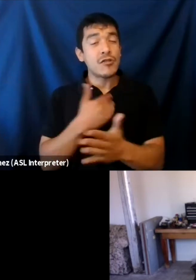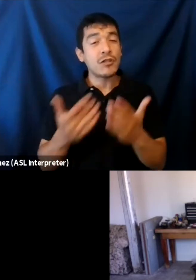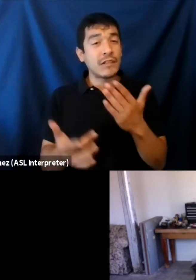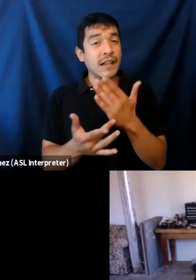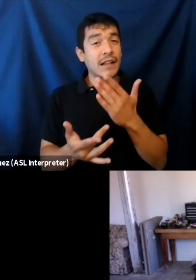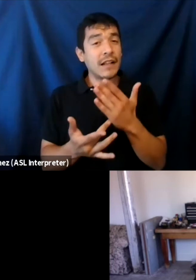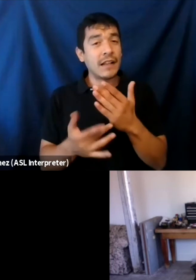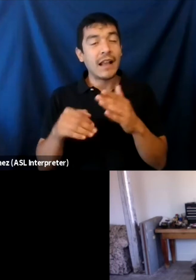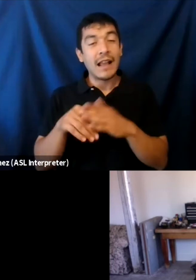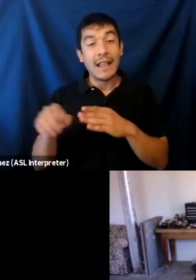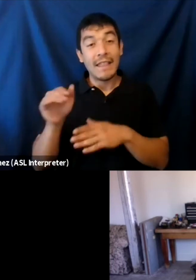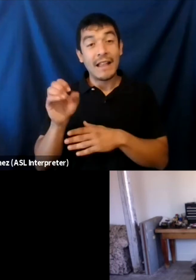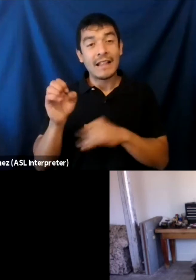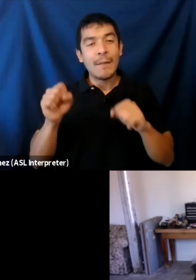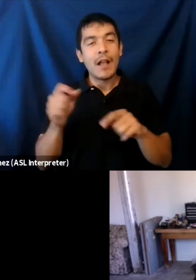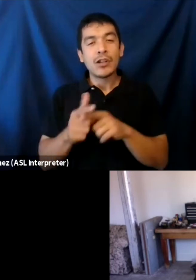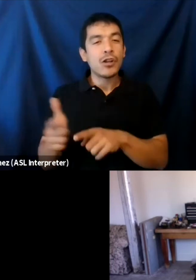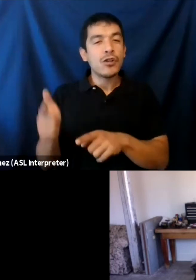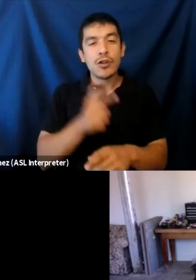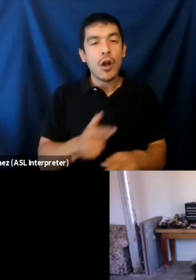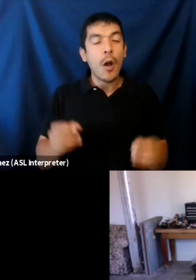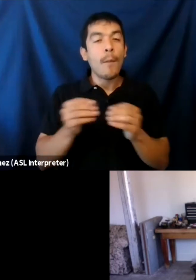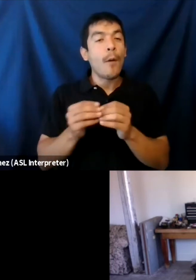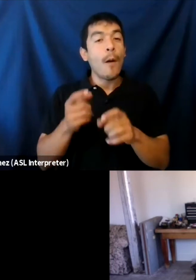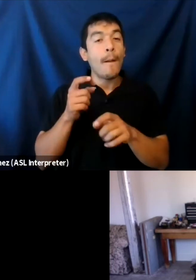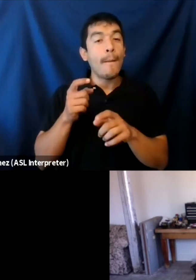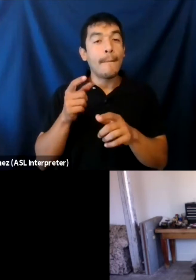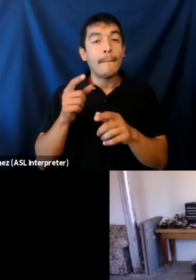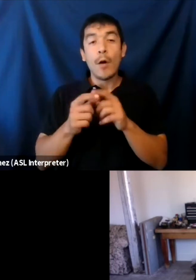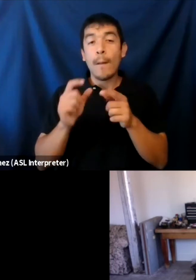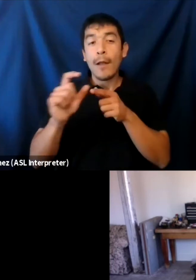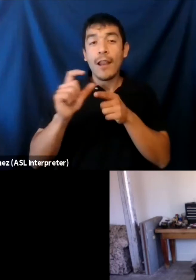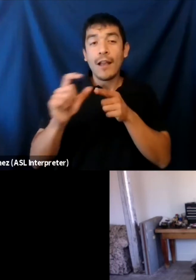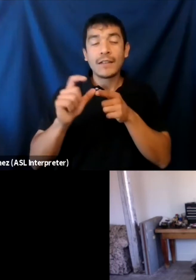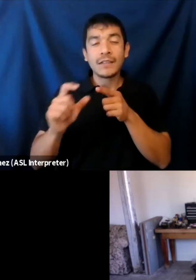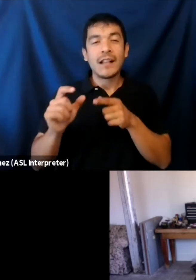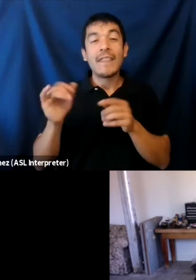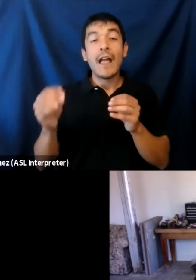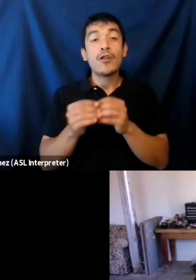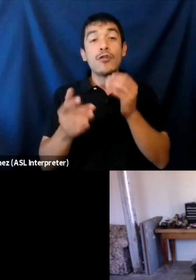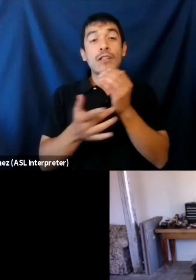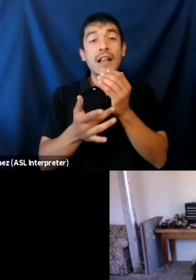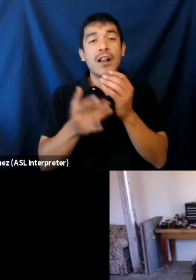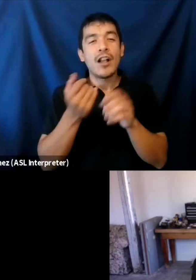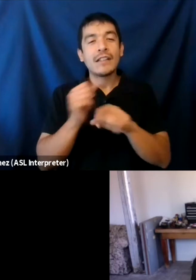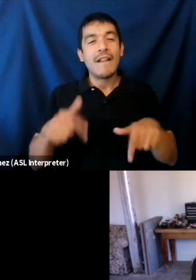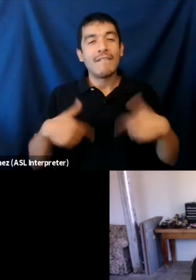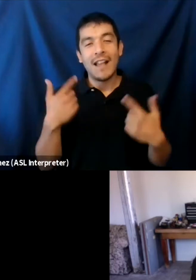in this case, the ability to shoot more bullets per minute, that new technology saves lives. I think that we like keep coming back to today